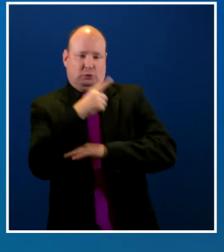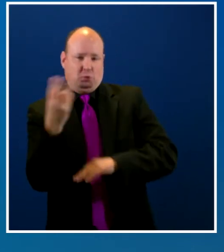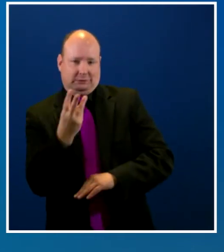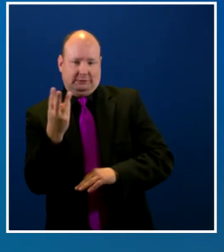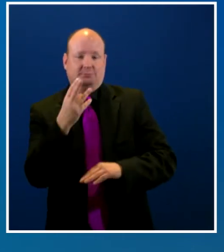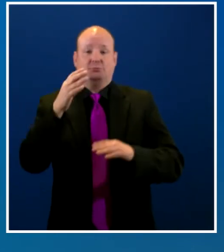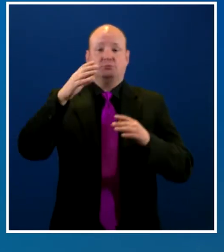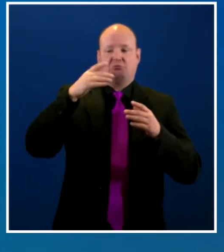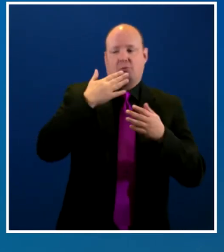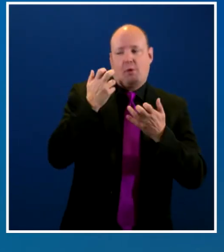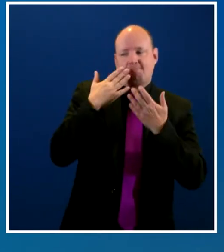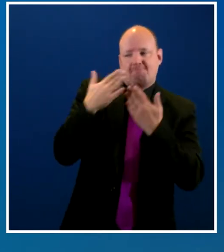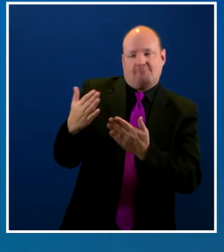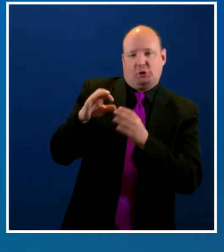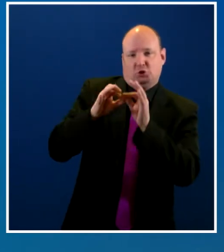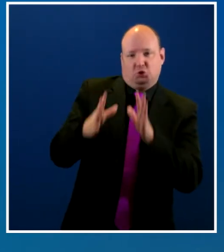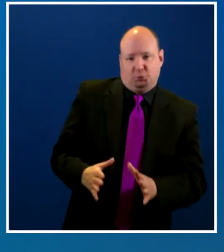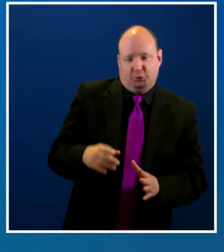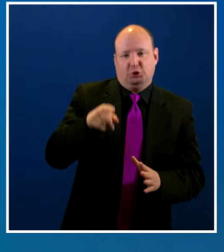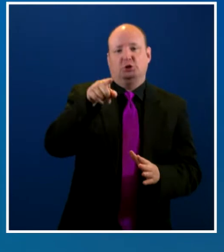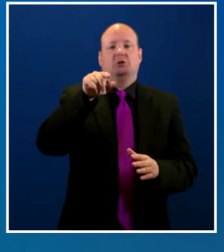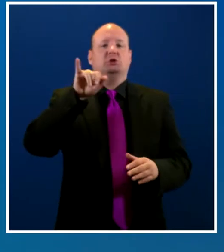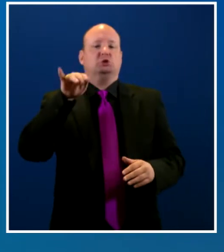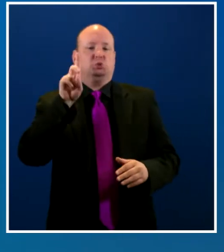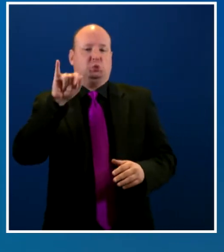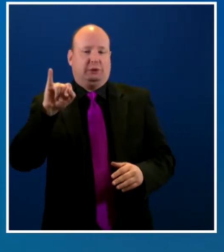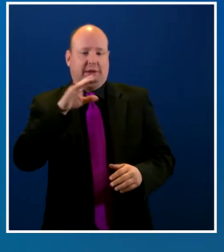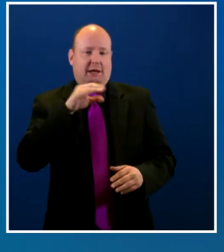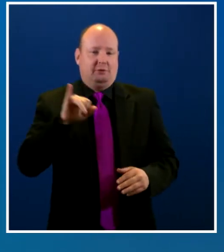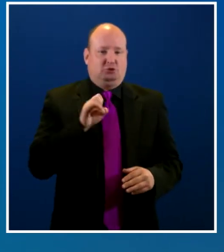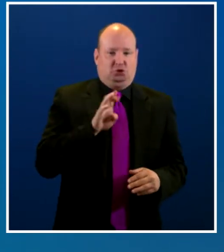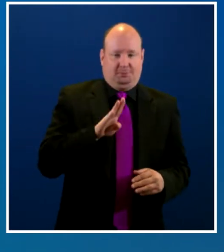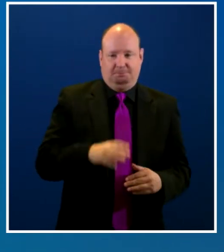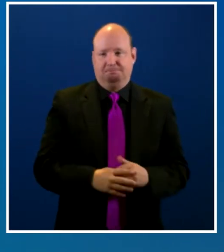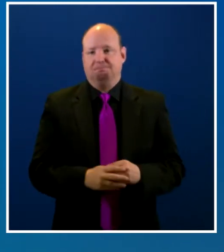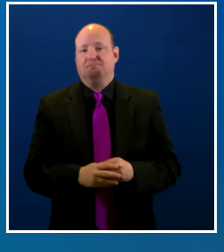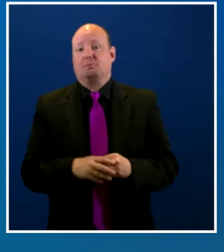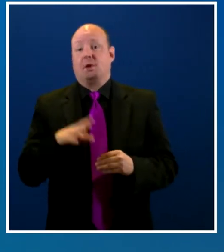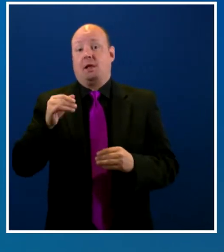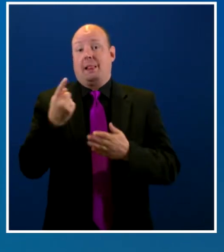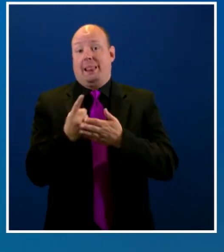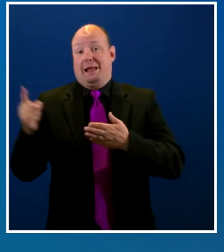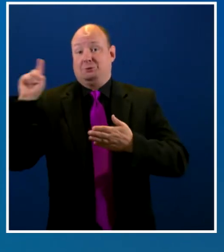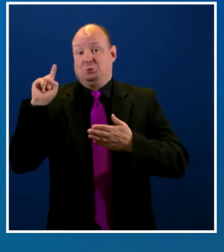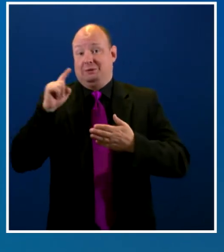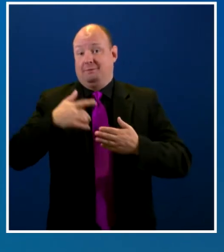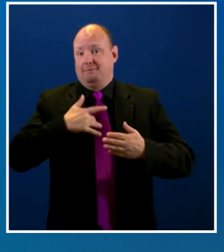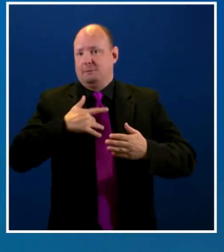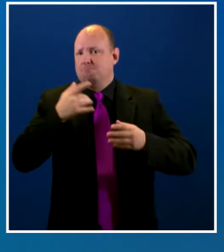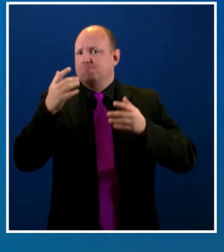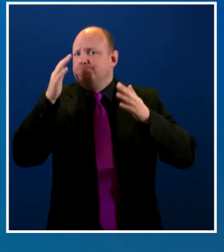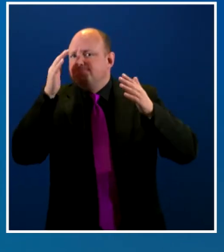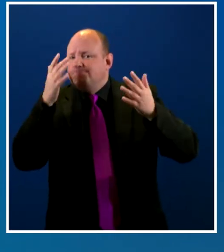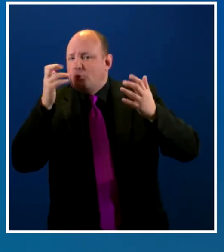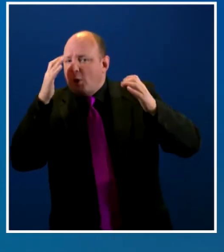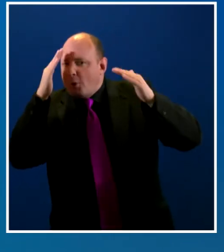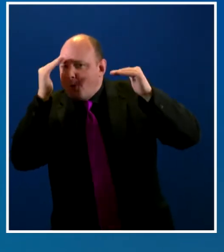Last week marked the first sign of hope following more than a month of dramatic COVID case rates in Clark County.